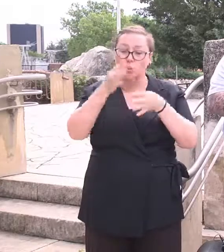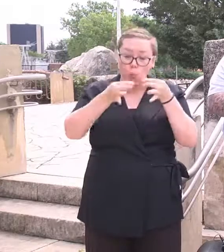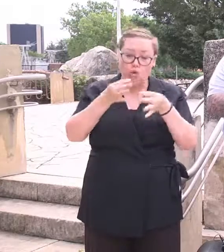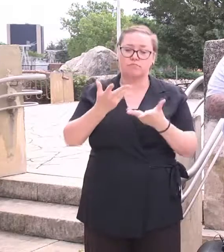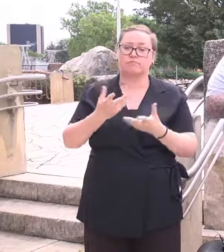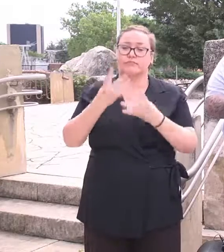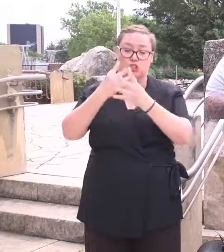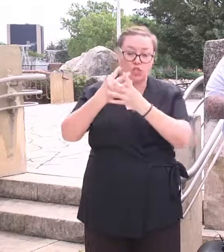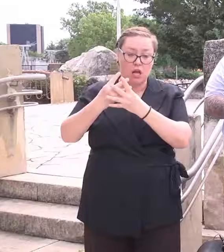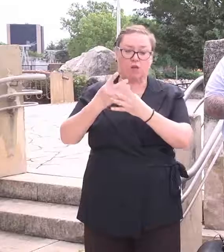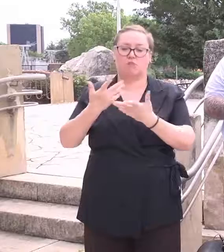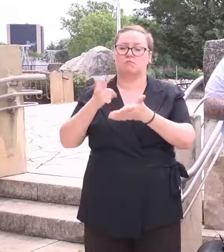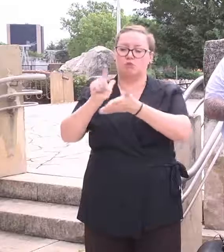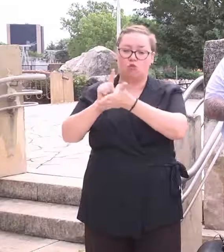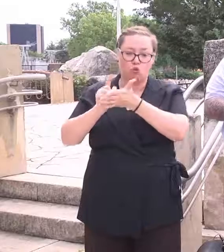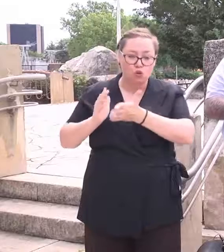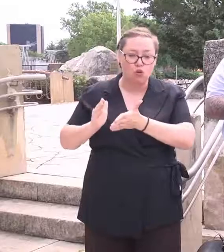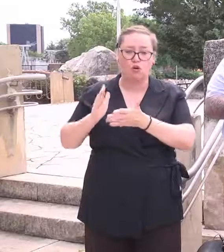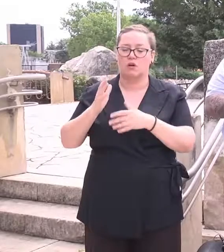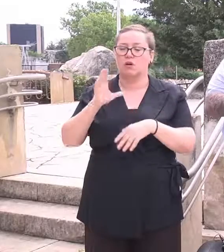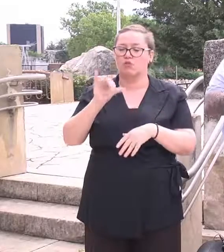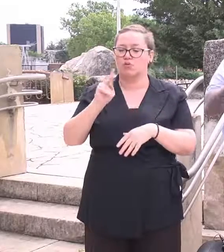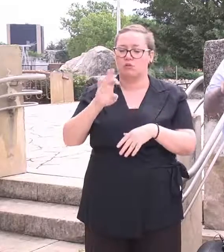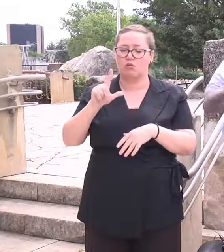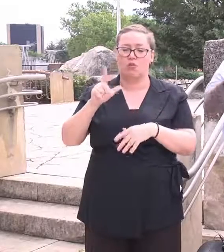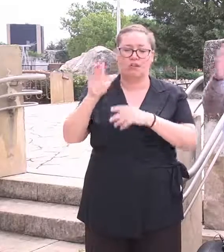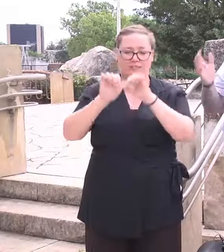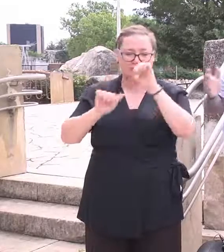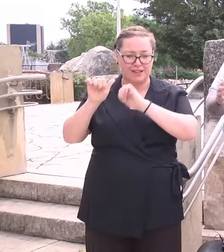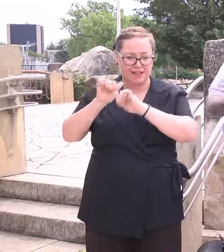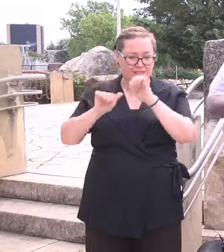um working in forensic science or something we're going to give a little bit of everything so we're